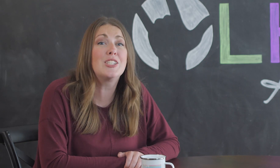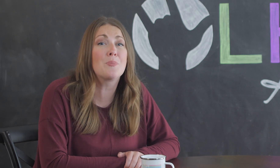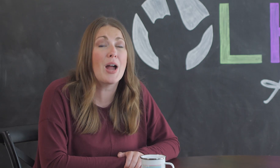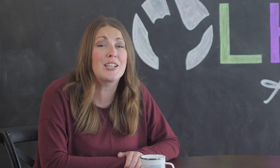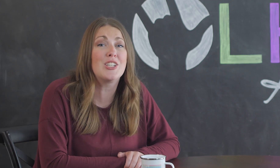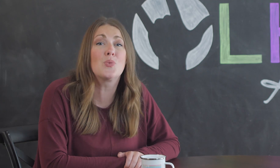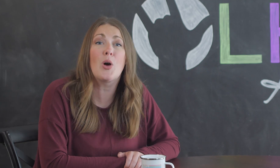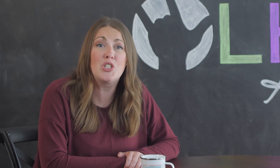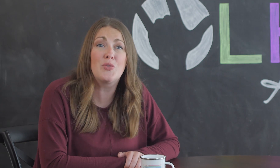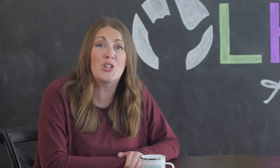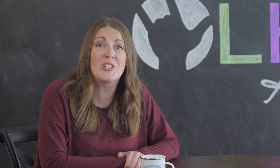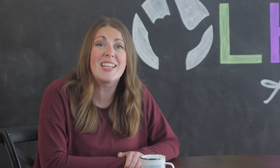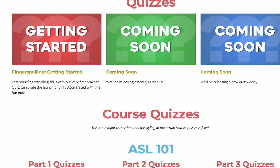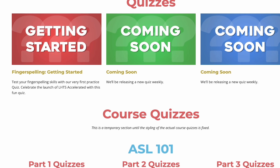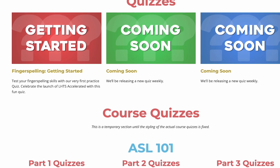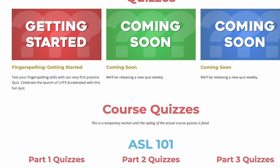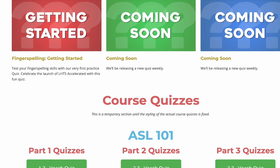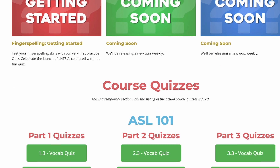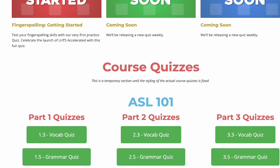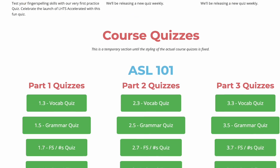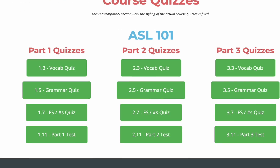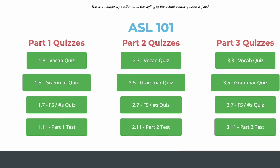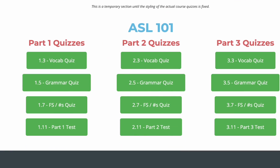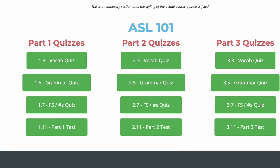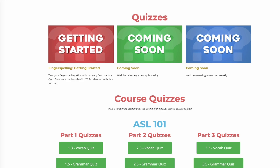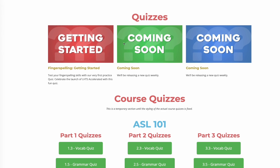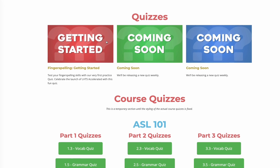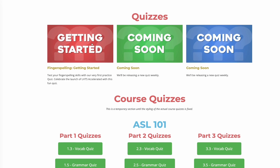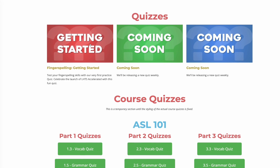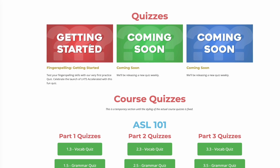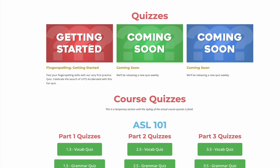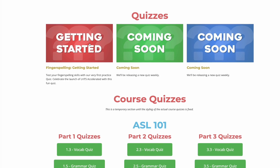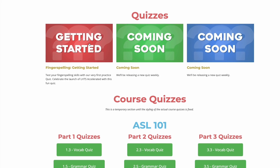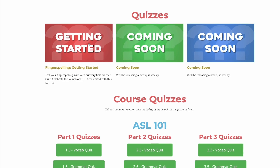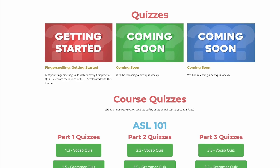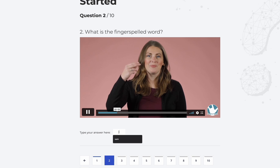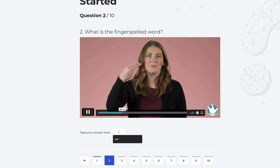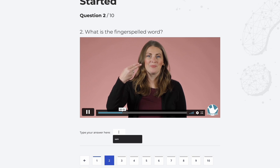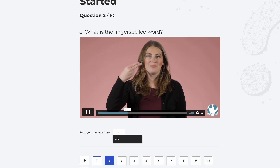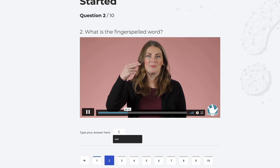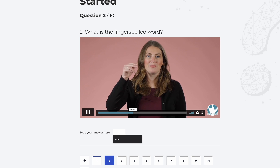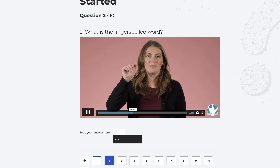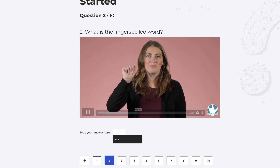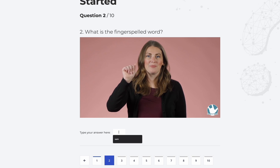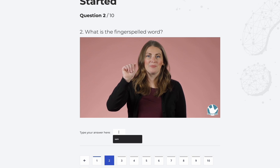to practice what you've learned and now inside of Learn How to Sign Accelerated, we'll be releasing